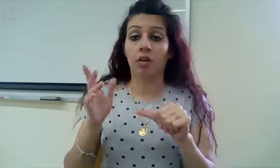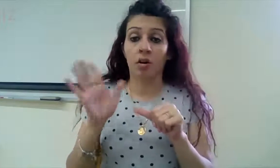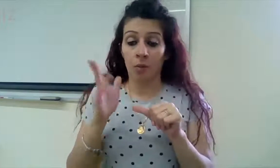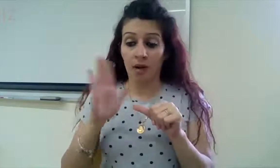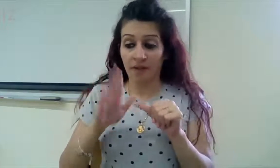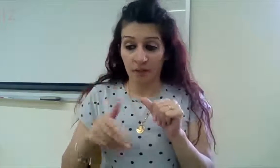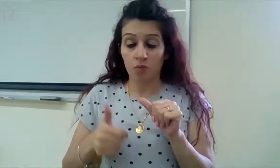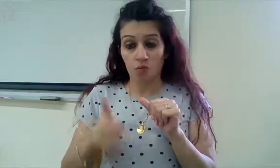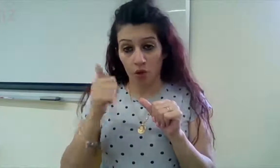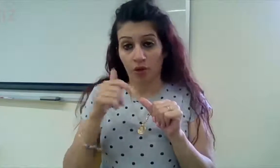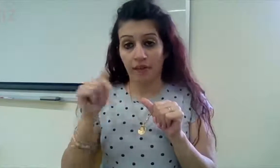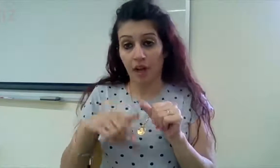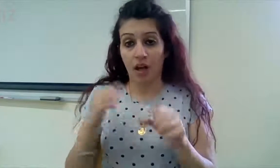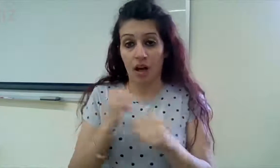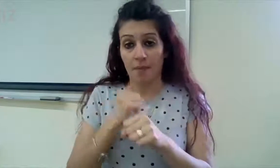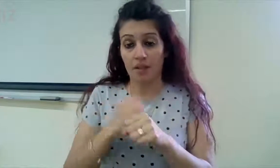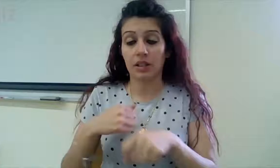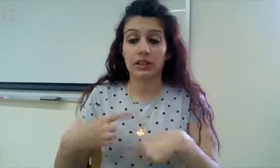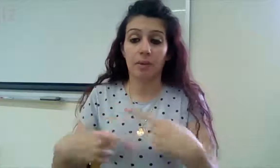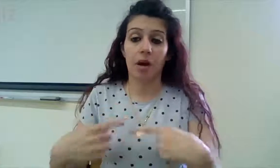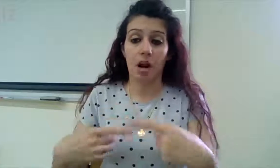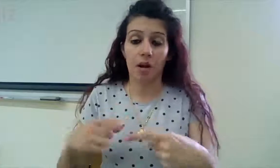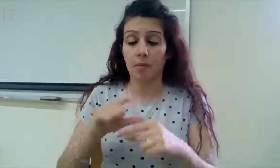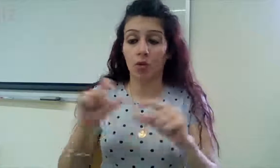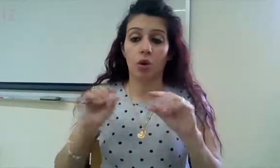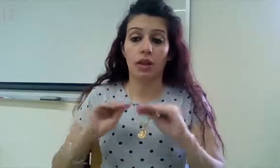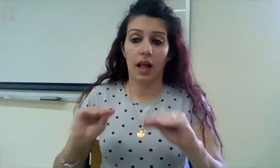for the nerves with special needs given some the assistive devices are required